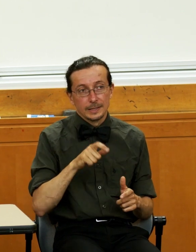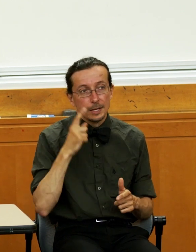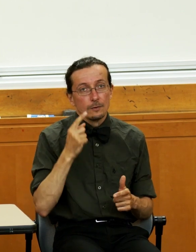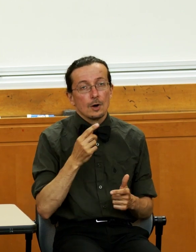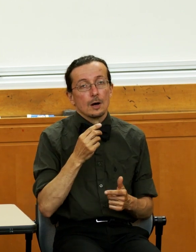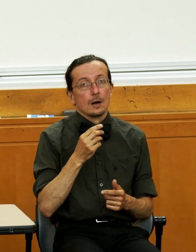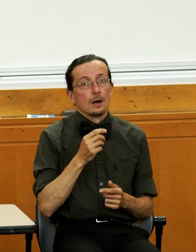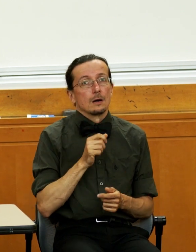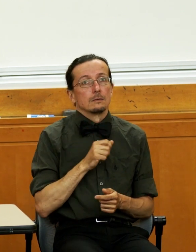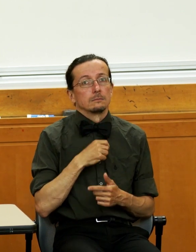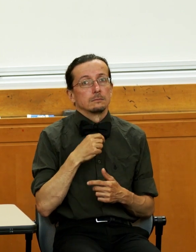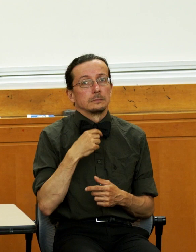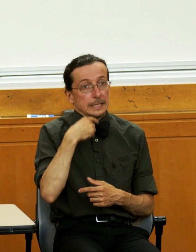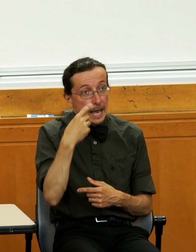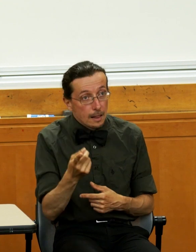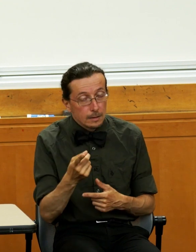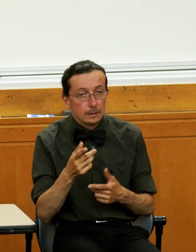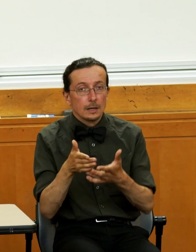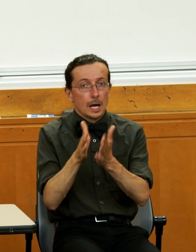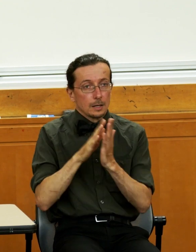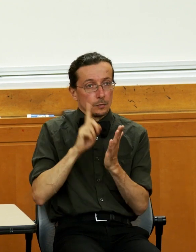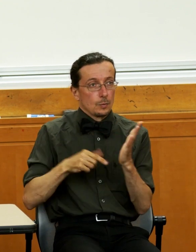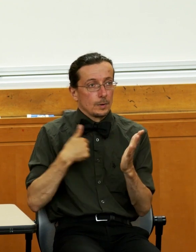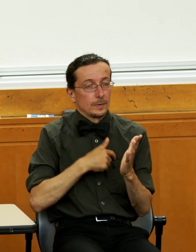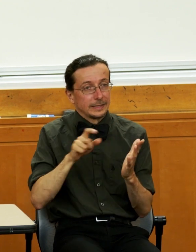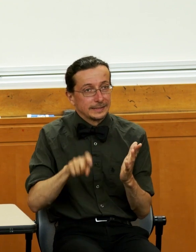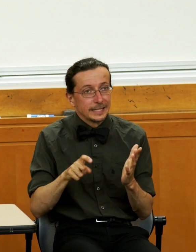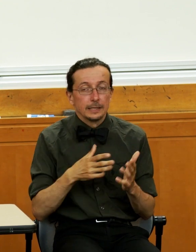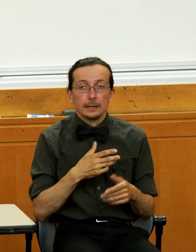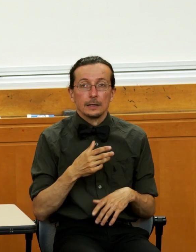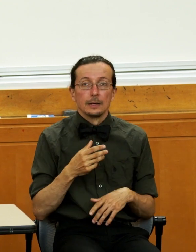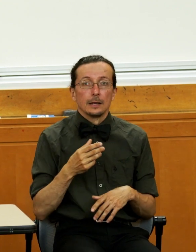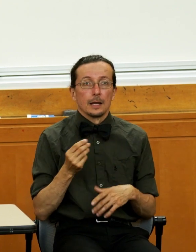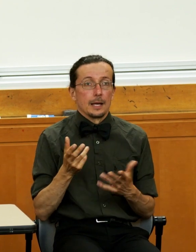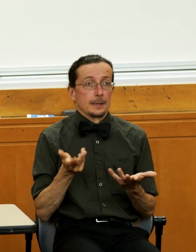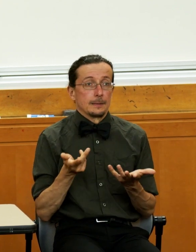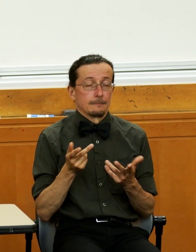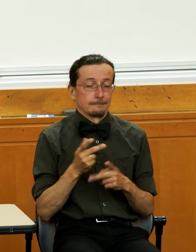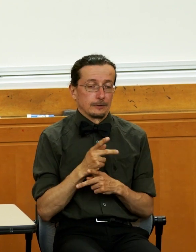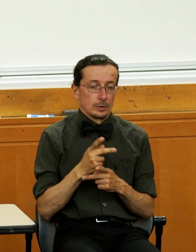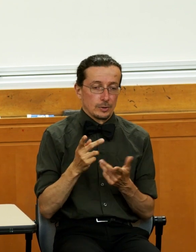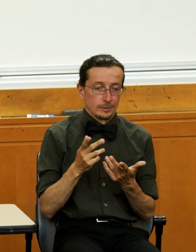requesting what we need, and dealing with whatever stereotypes or associations come with them as they